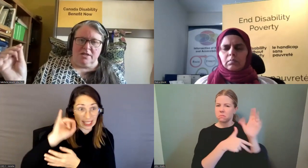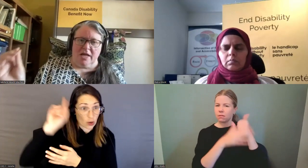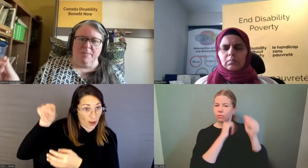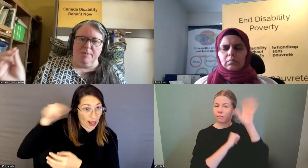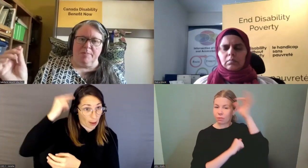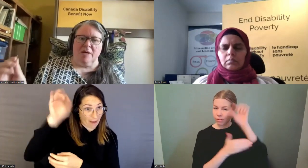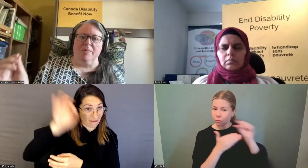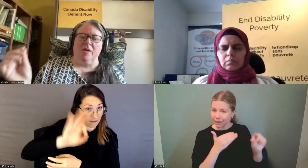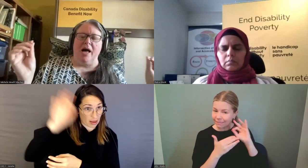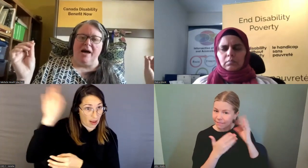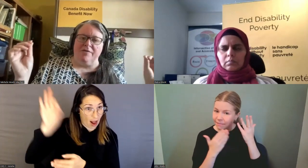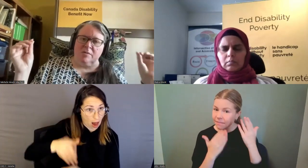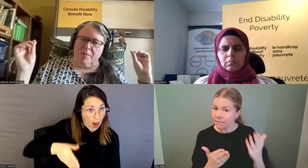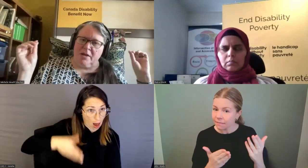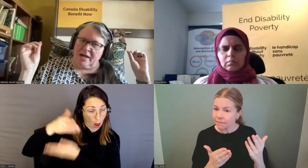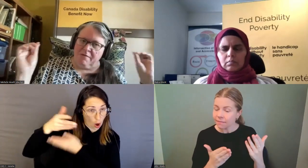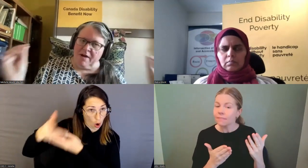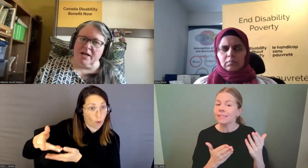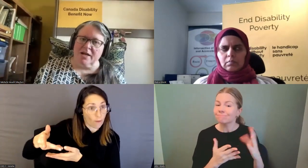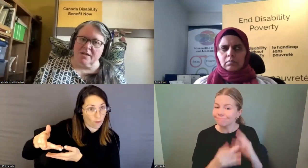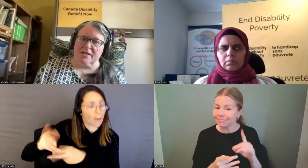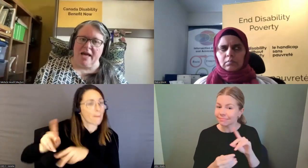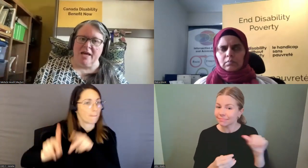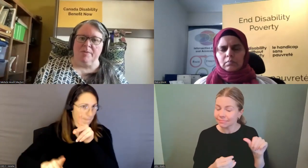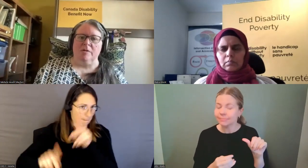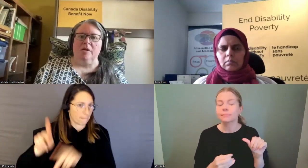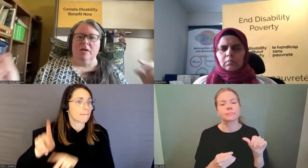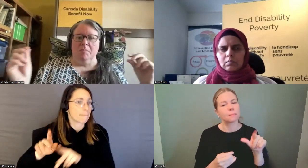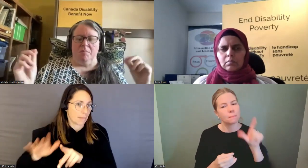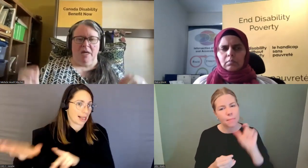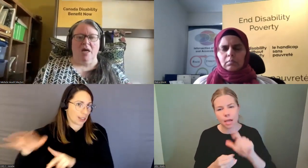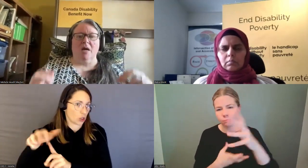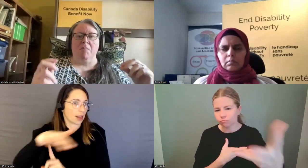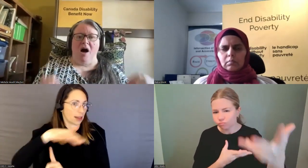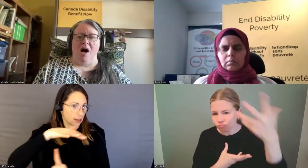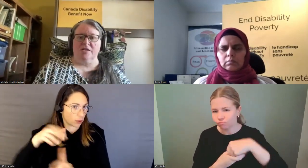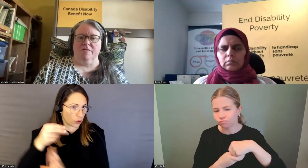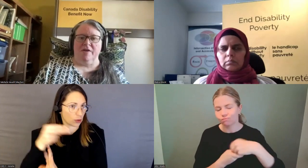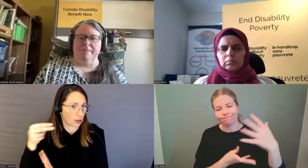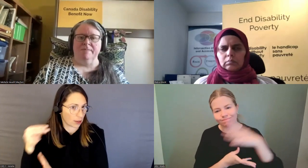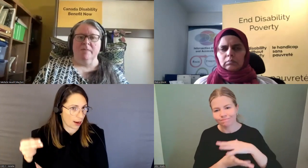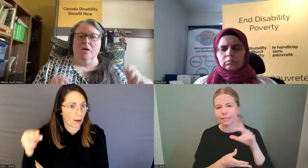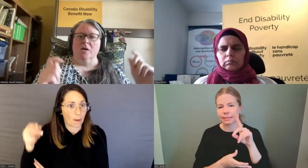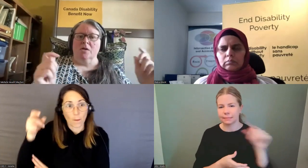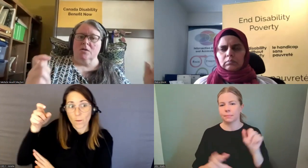DISABLED PEOPLE HAVE TO BE DIRECTLY AT THE TABLE BEING PART OF IT.